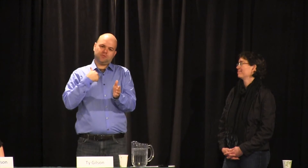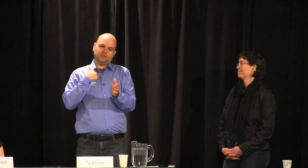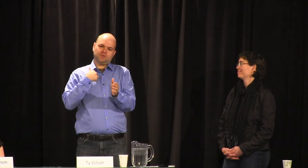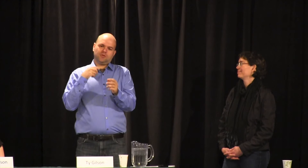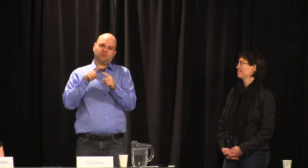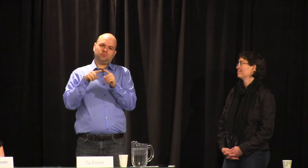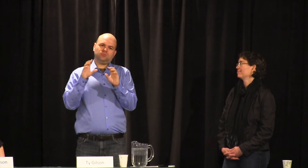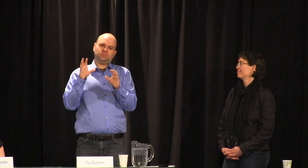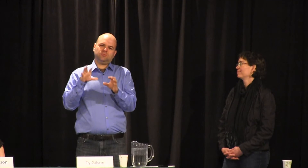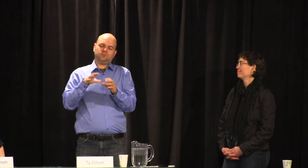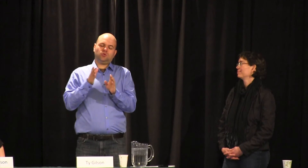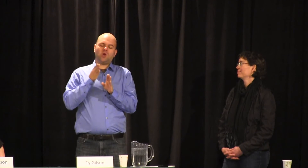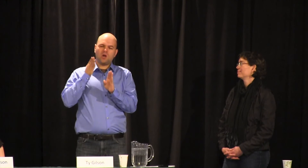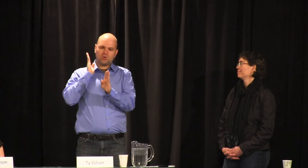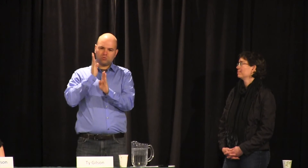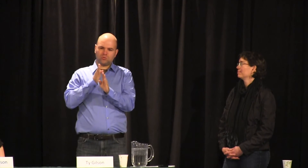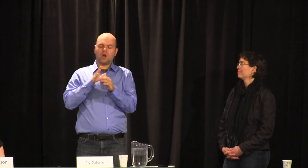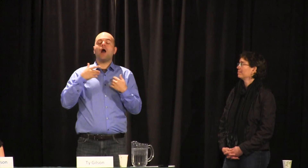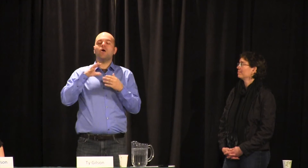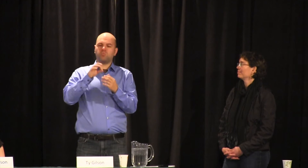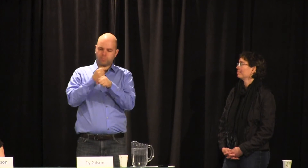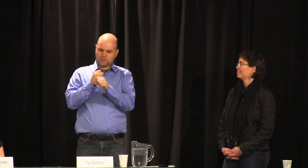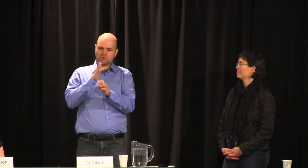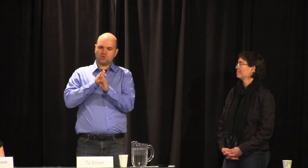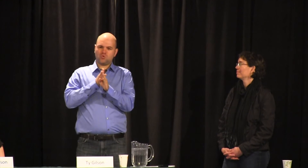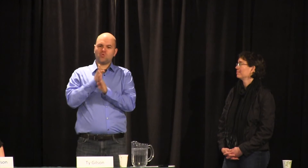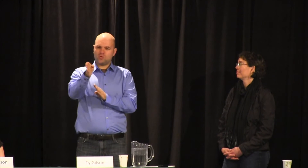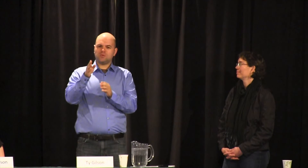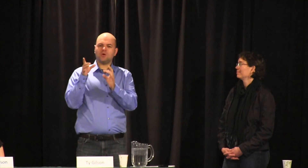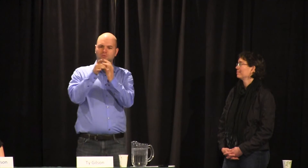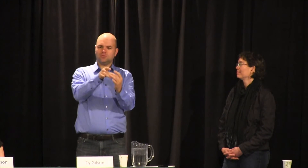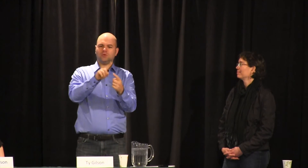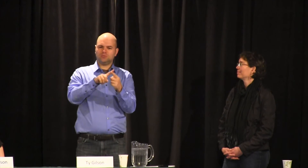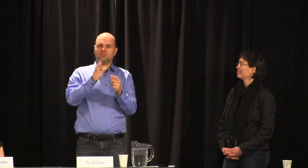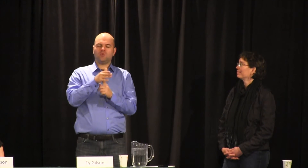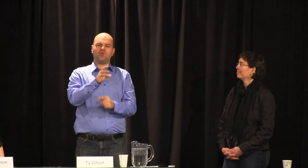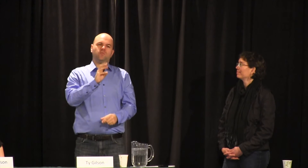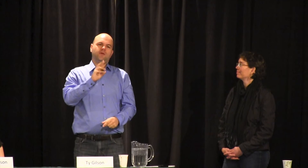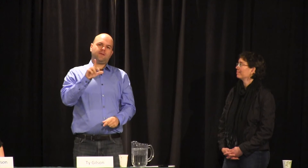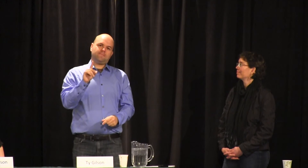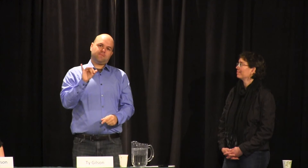tried to really encourage me too to -- to think about having this